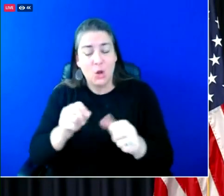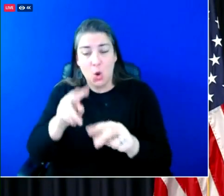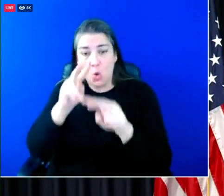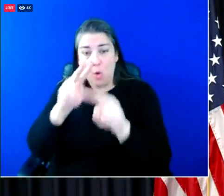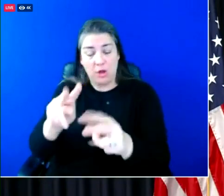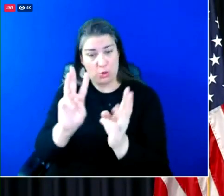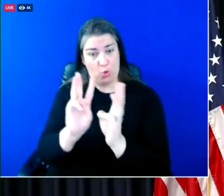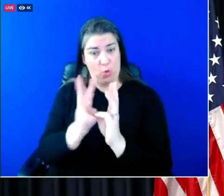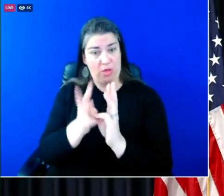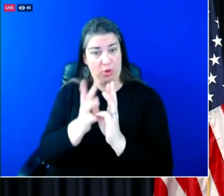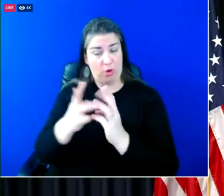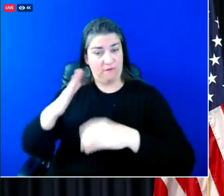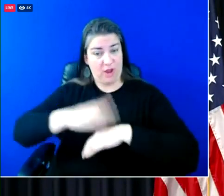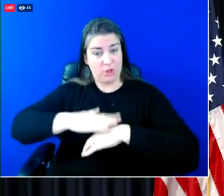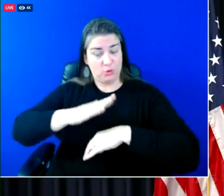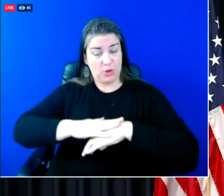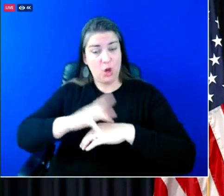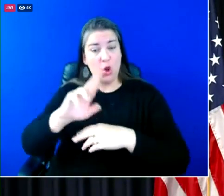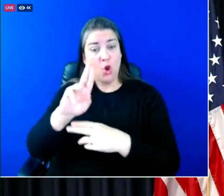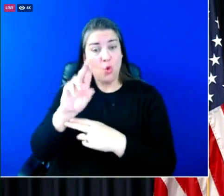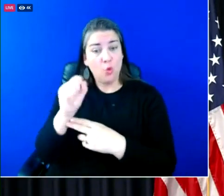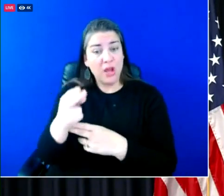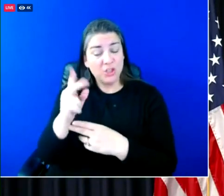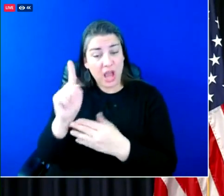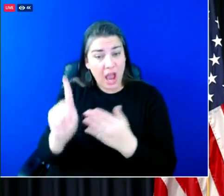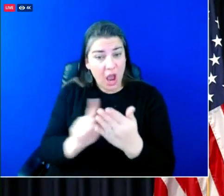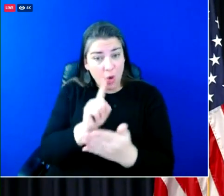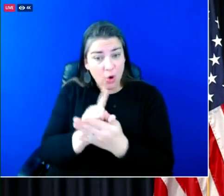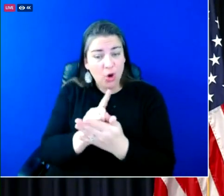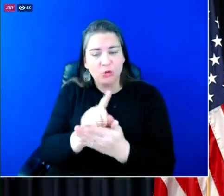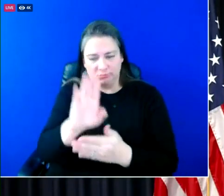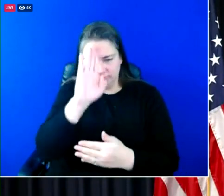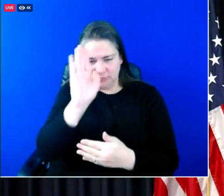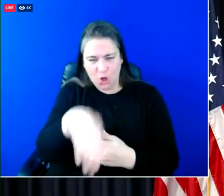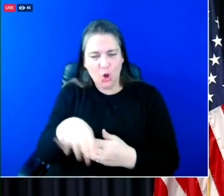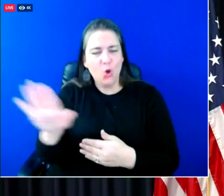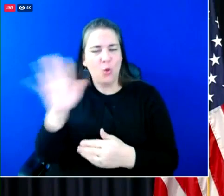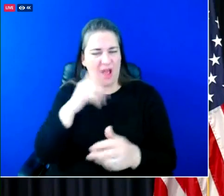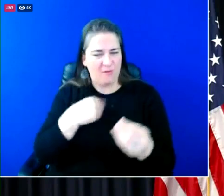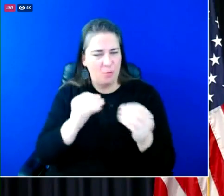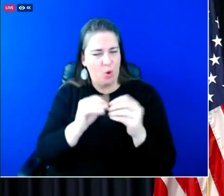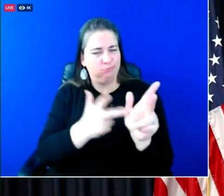hour impacts should be expected today for Louisville and for areas of course